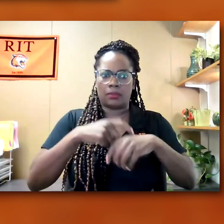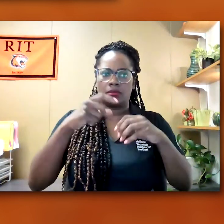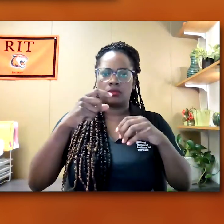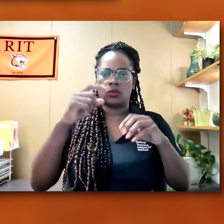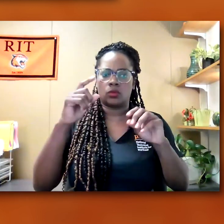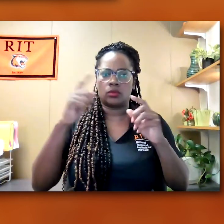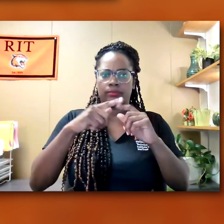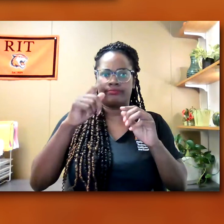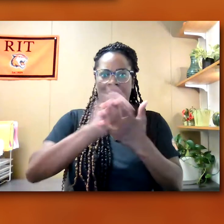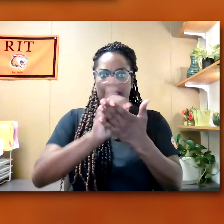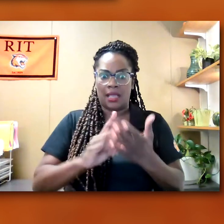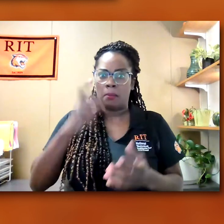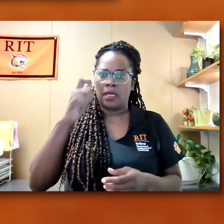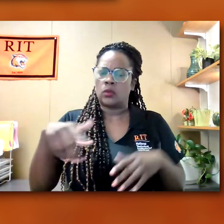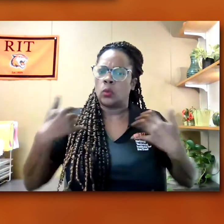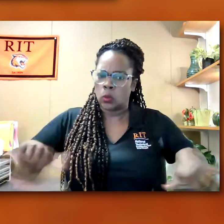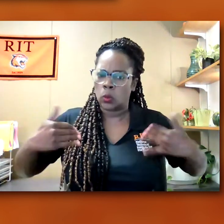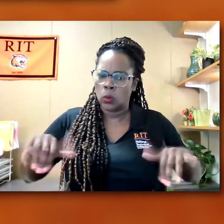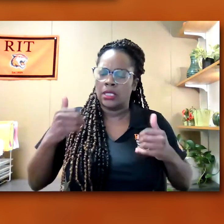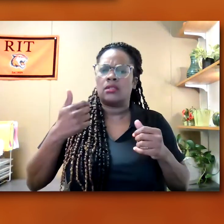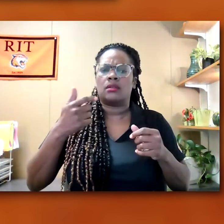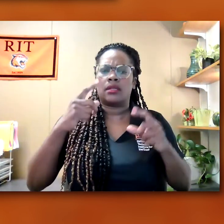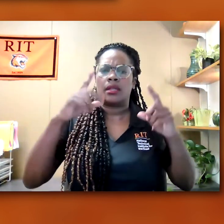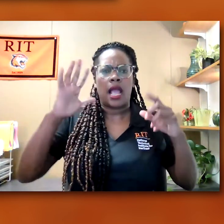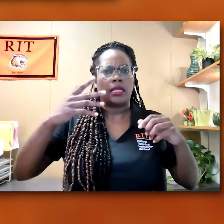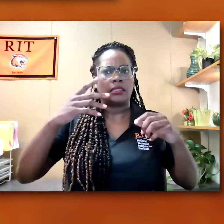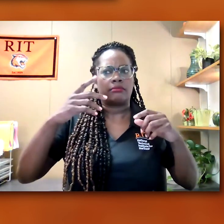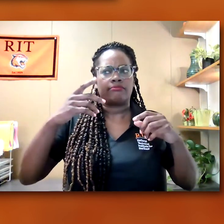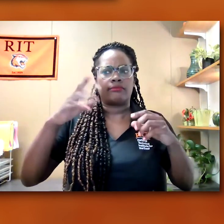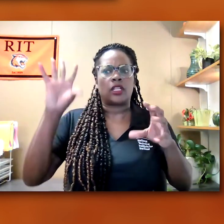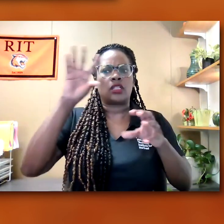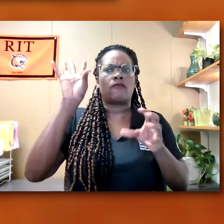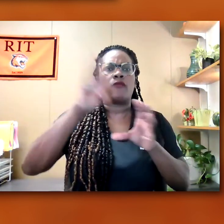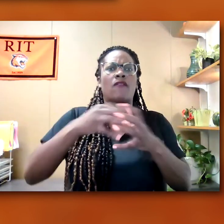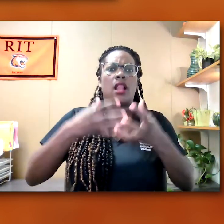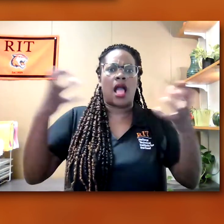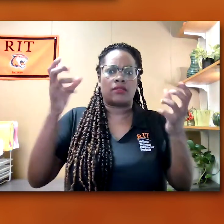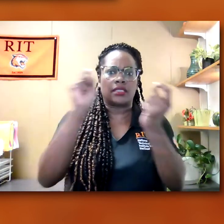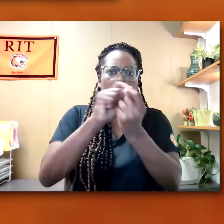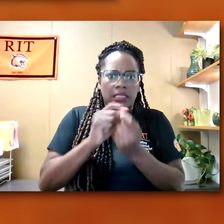so that'll give you more time to design a submission for the competition.